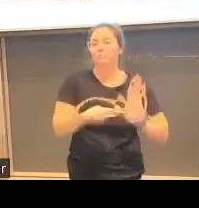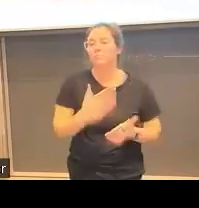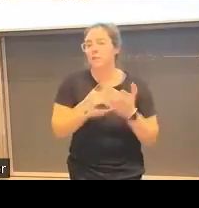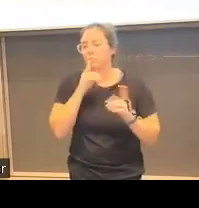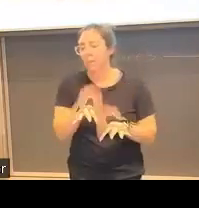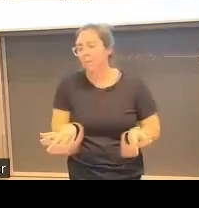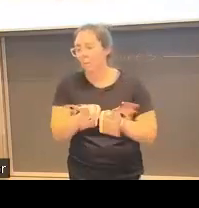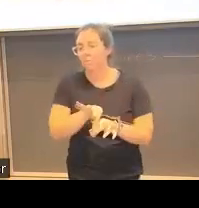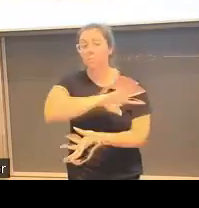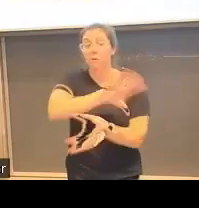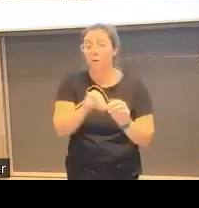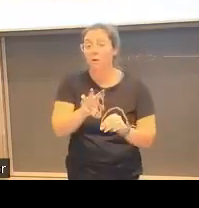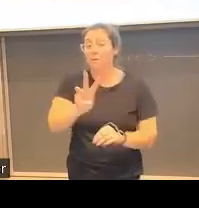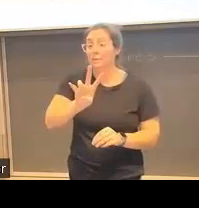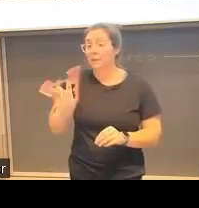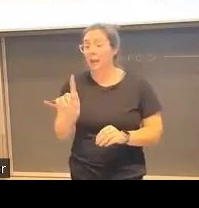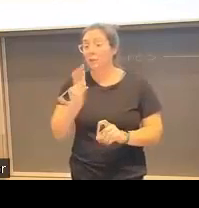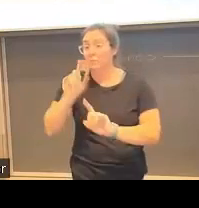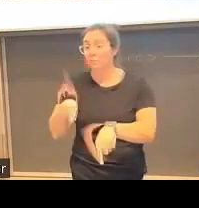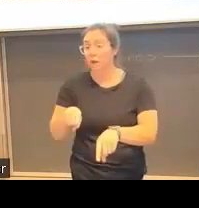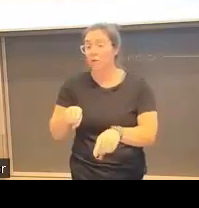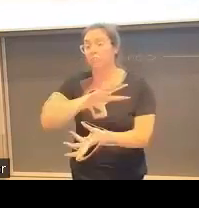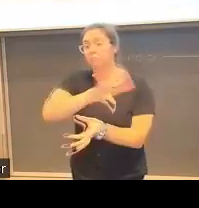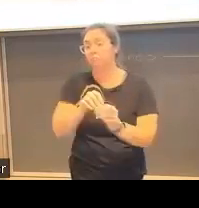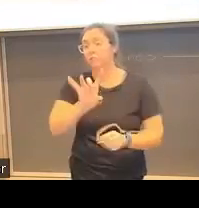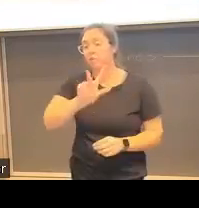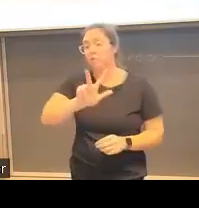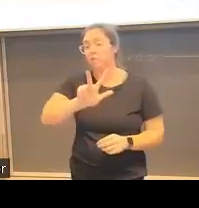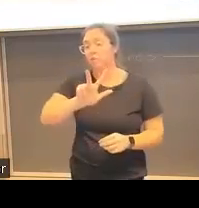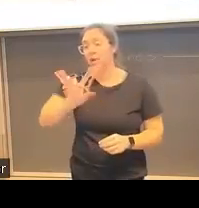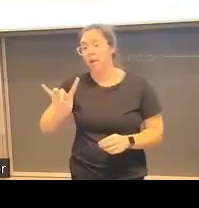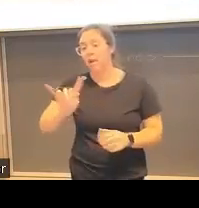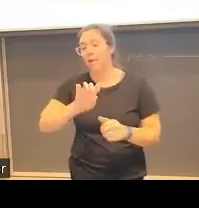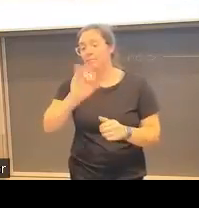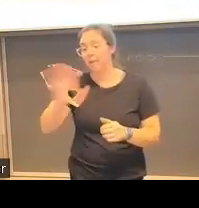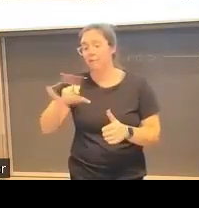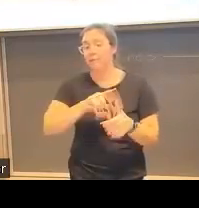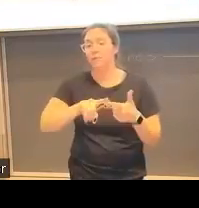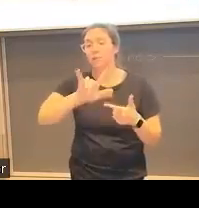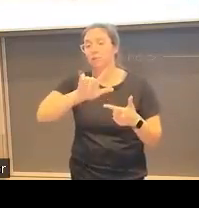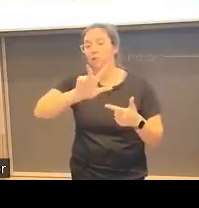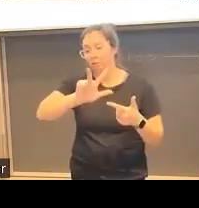total of 68 respondents representing 37 faculty and 31 residents ranging from senior instructor